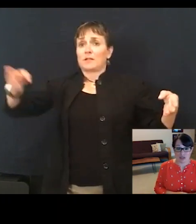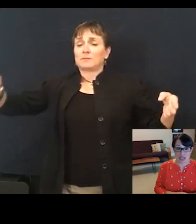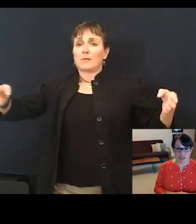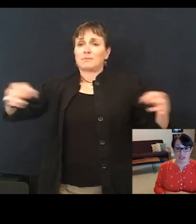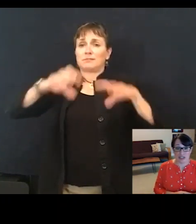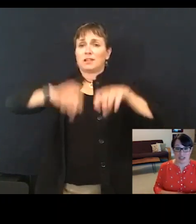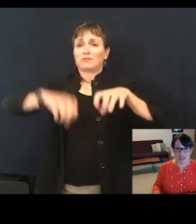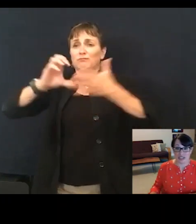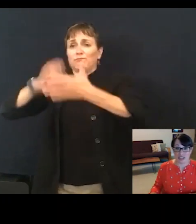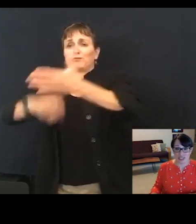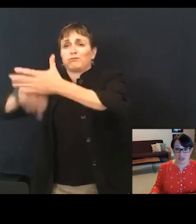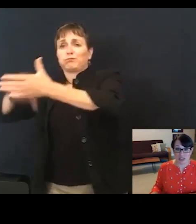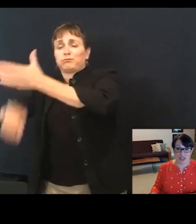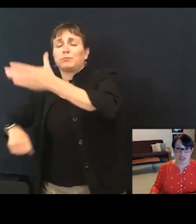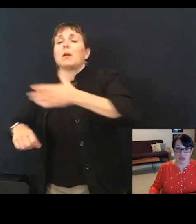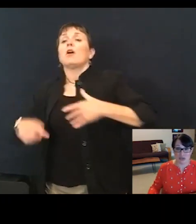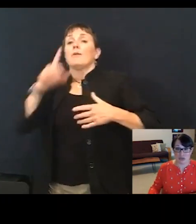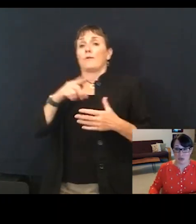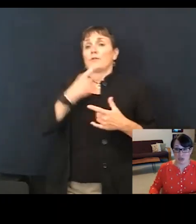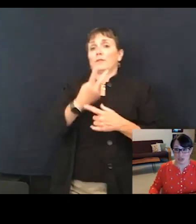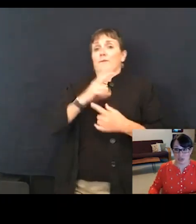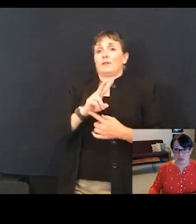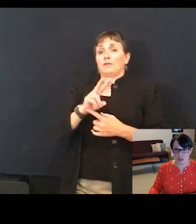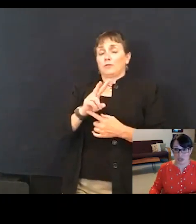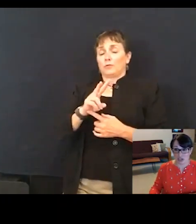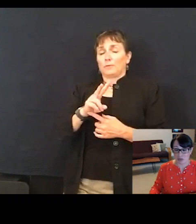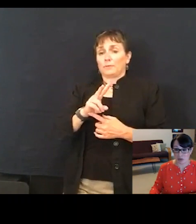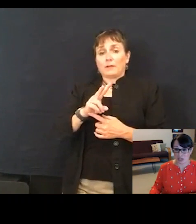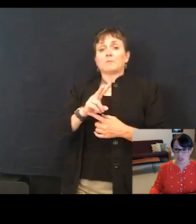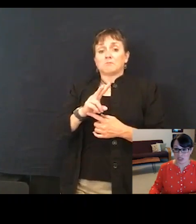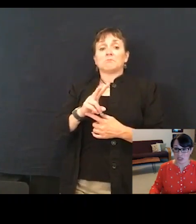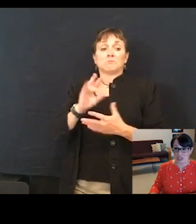actually did significantly reduce production of a truncated protein.